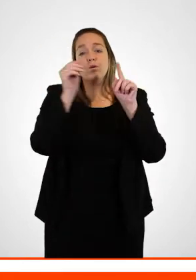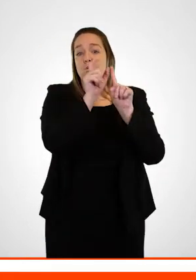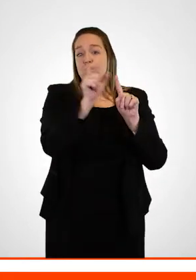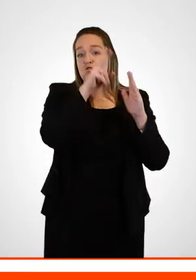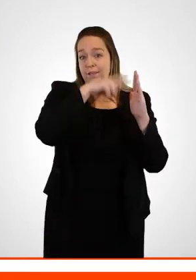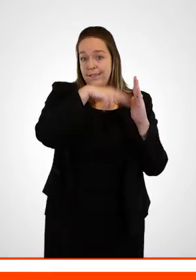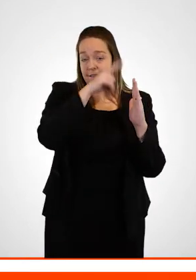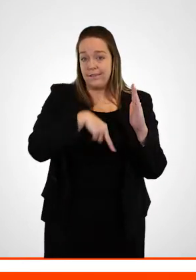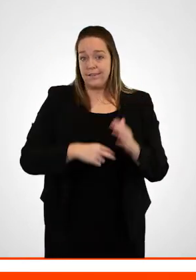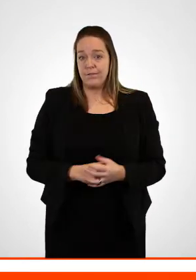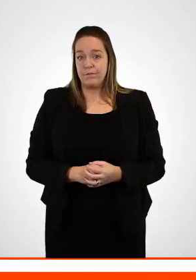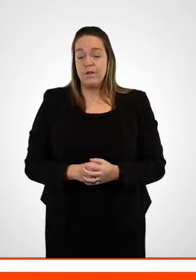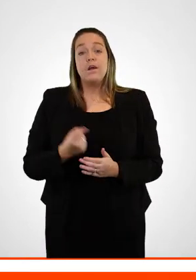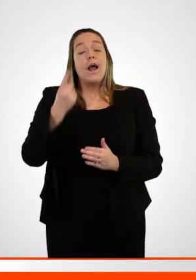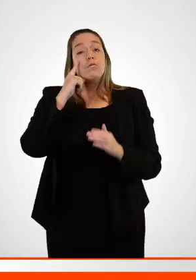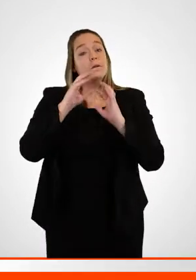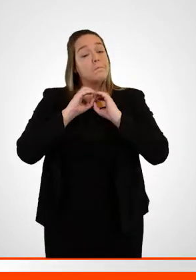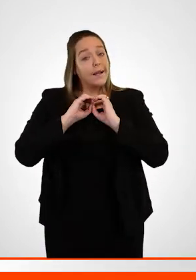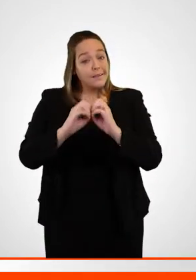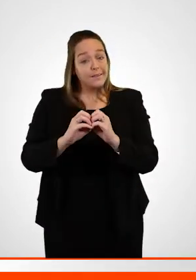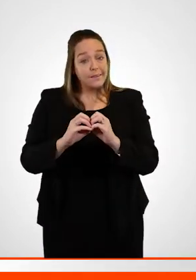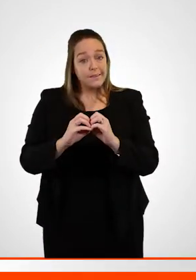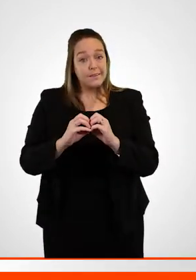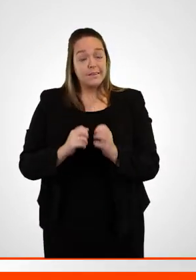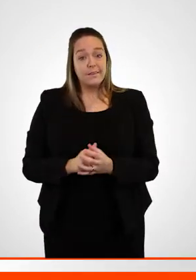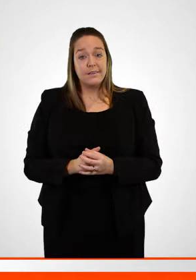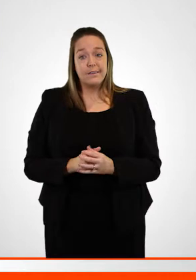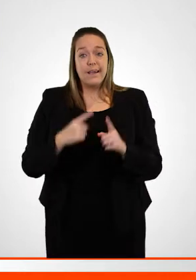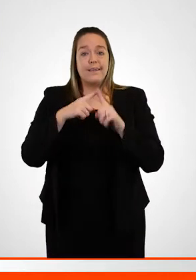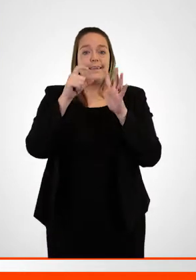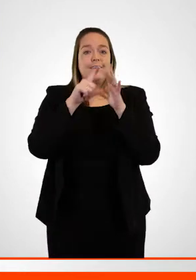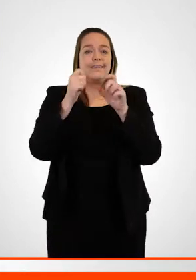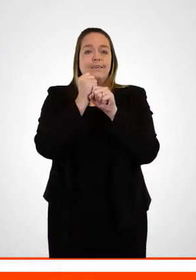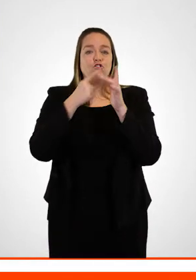When we look at the spelling and the digit span forward